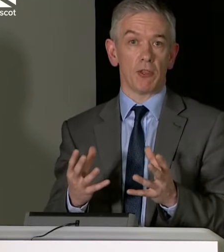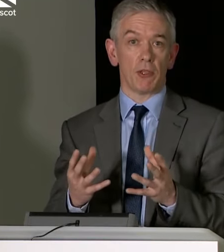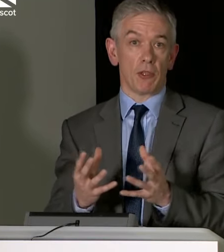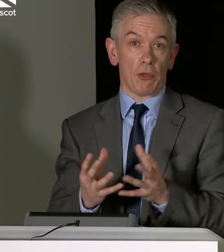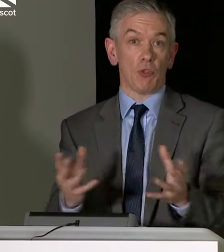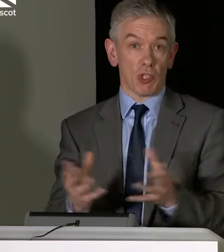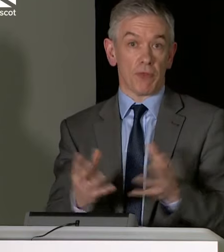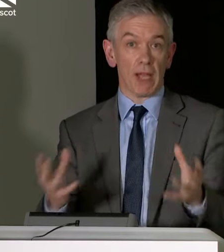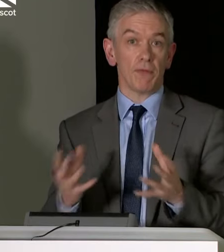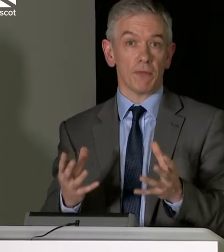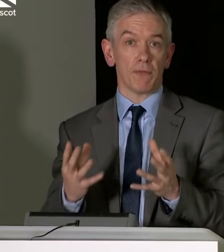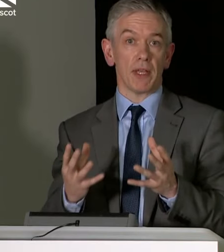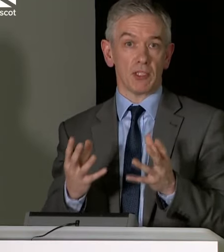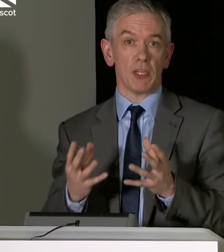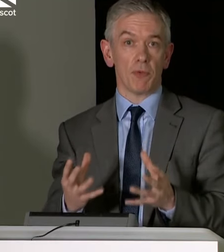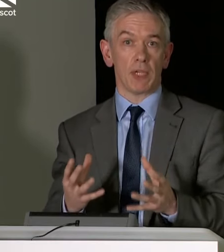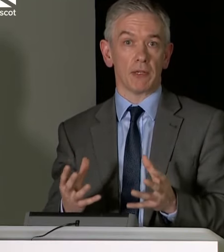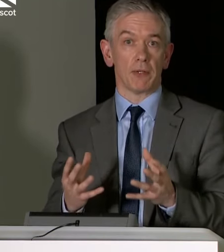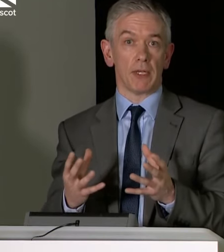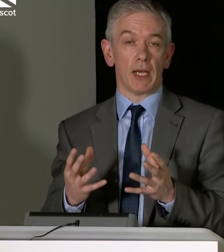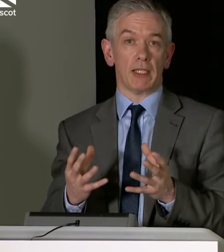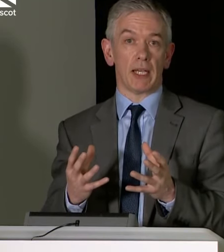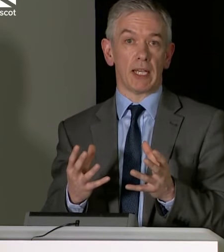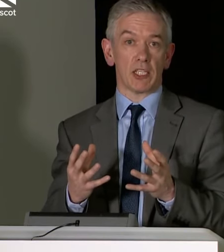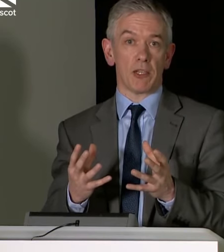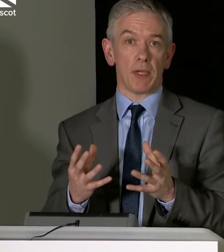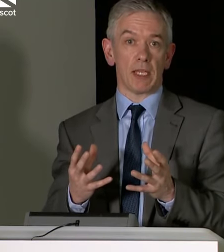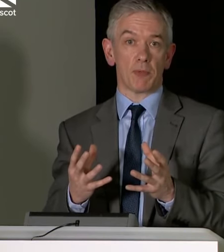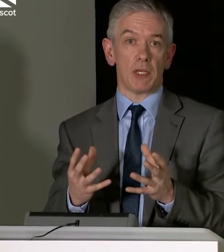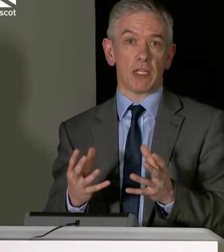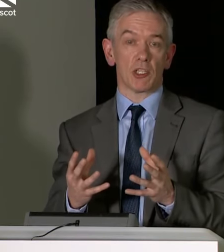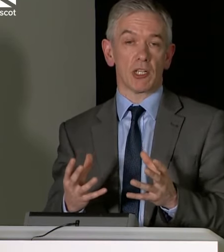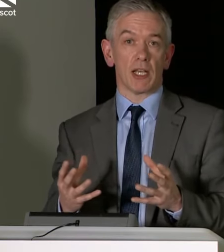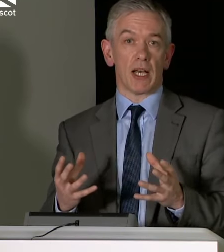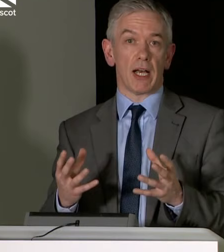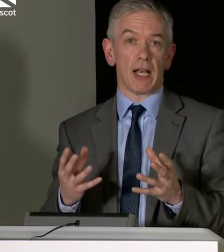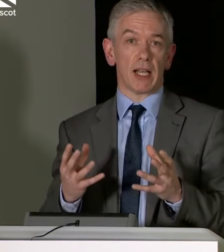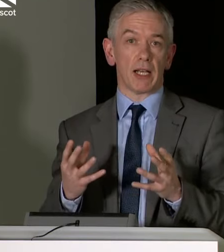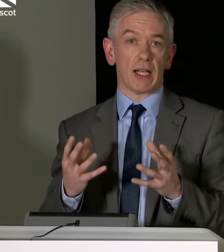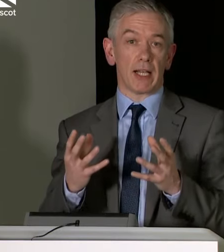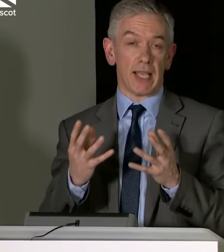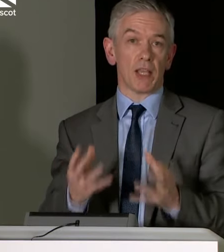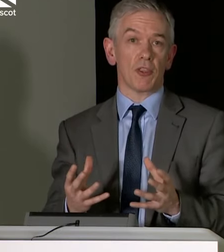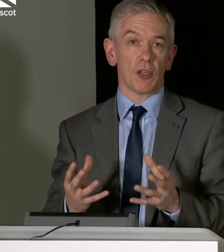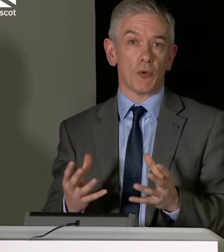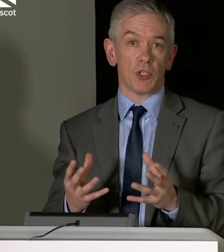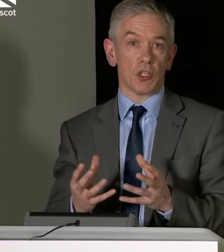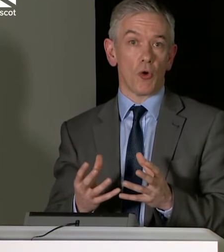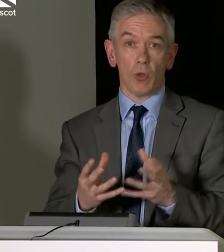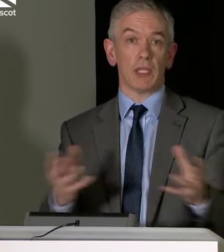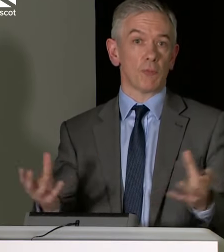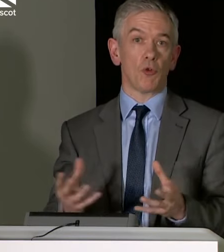they won't survive that type of care and they might experience a death which is wholly inappropriate,